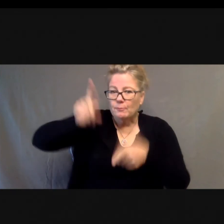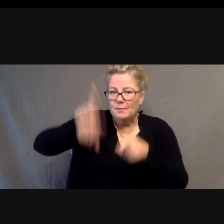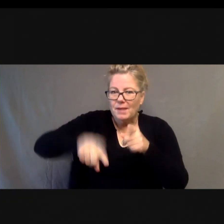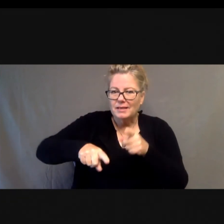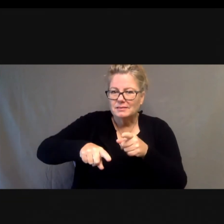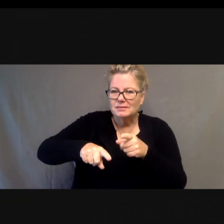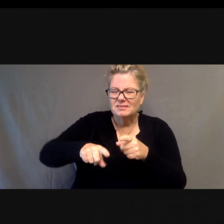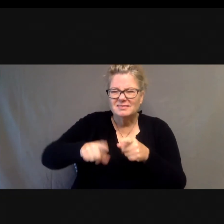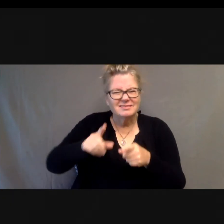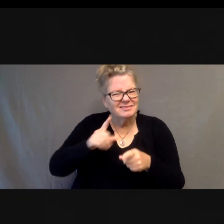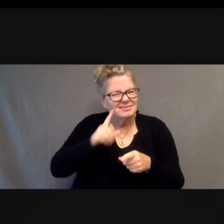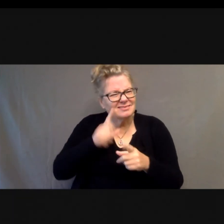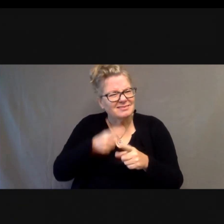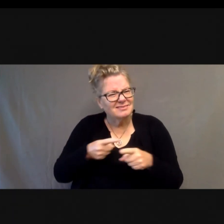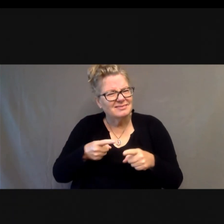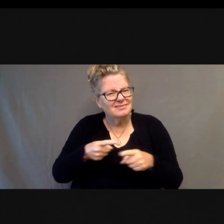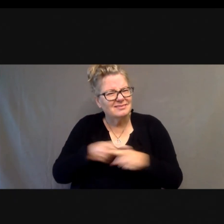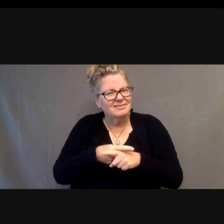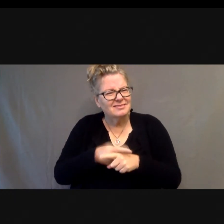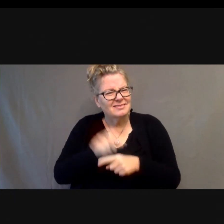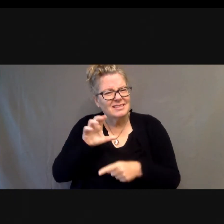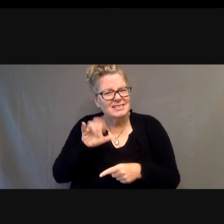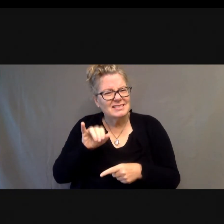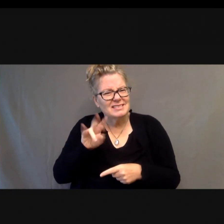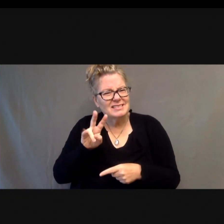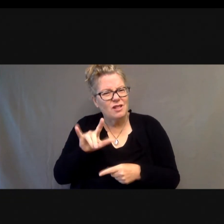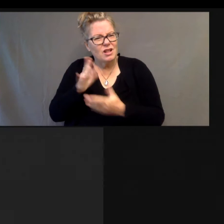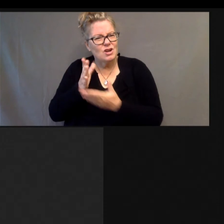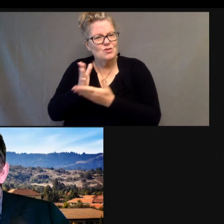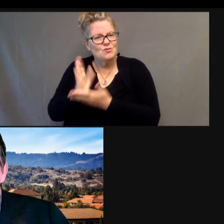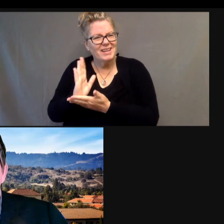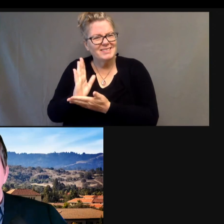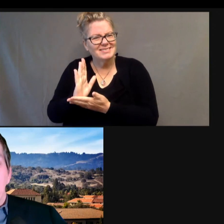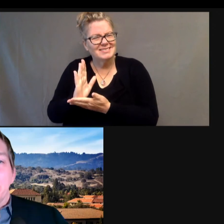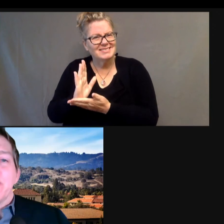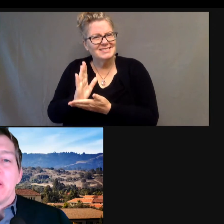civil rights.